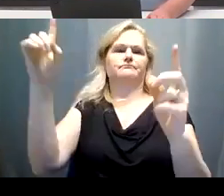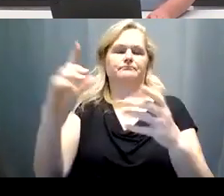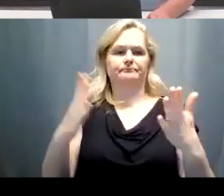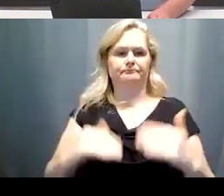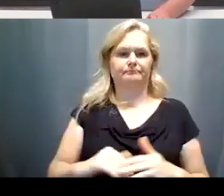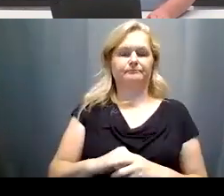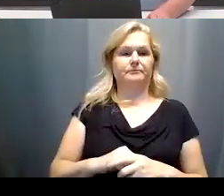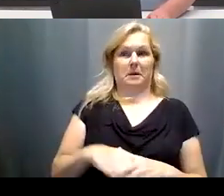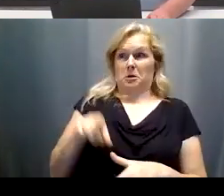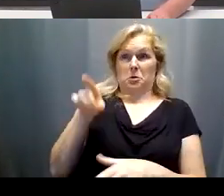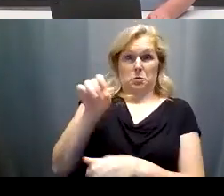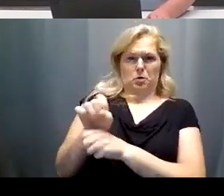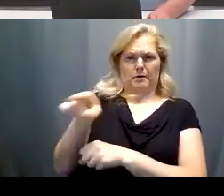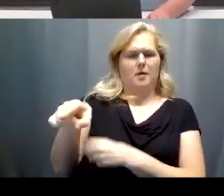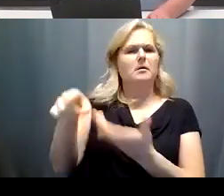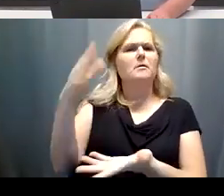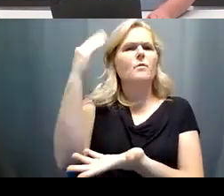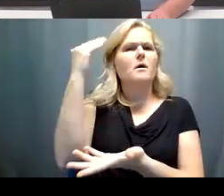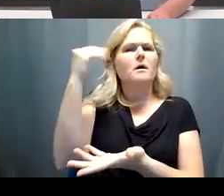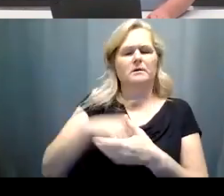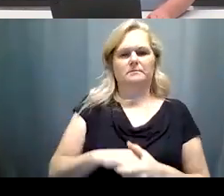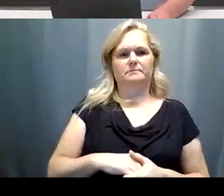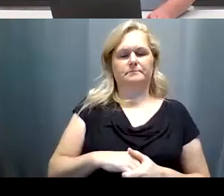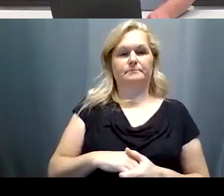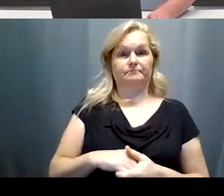Why work at a federal election? Get paid to do it!